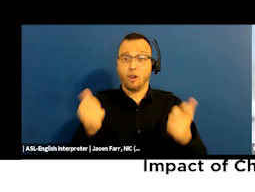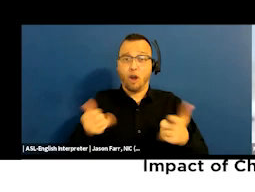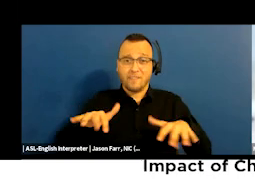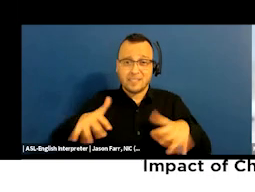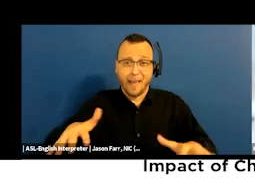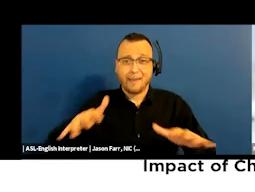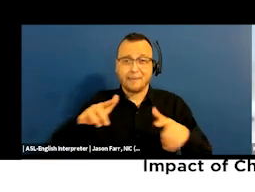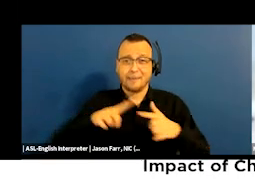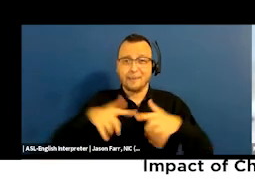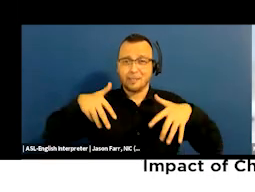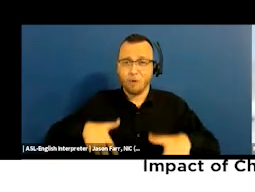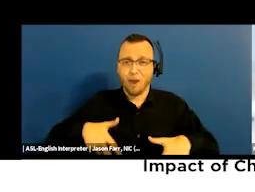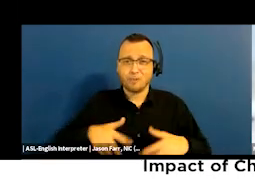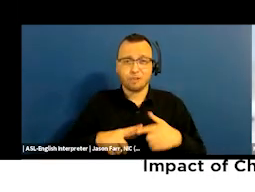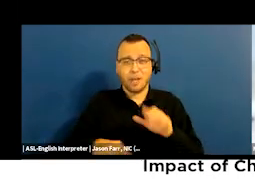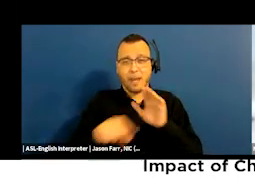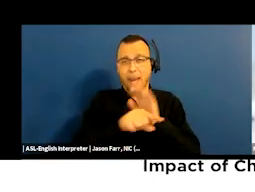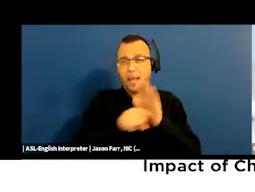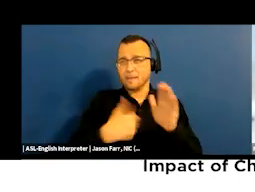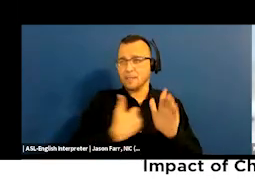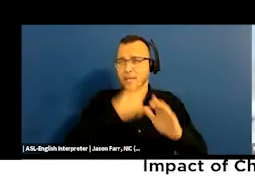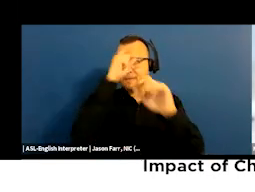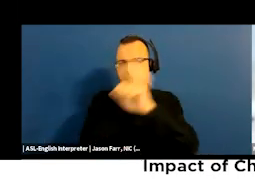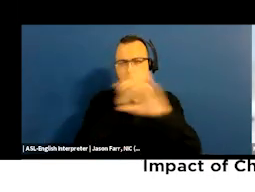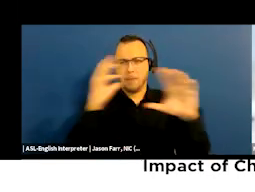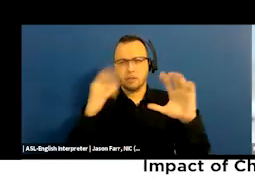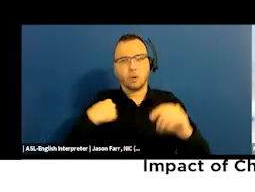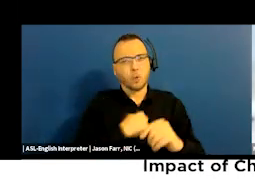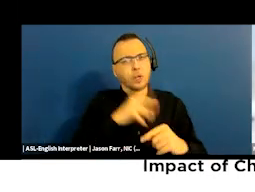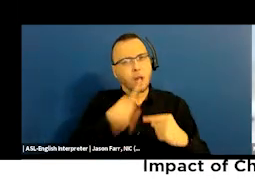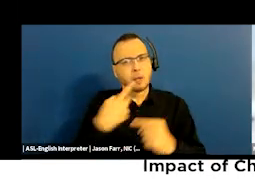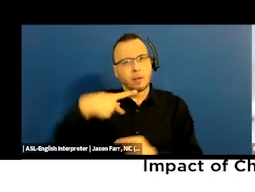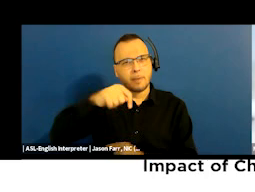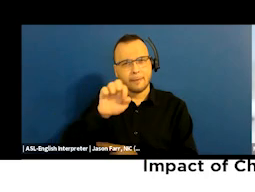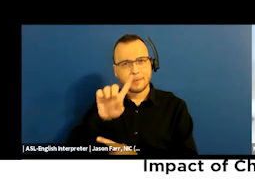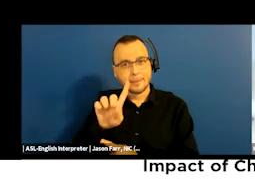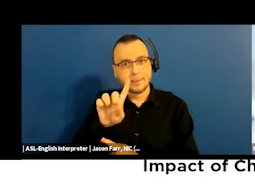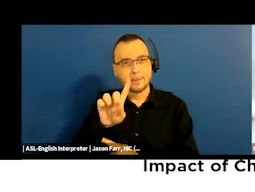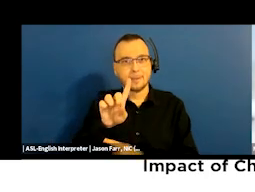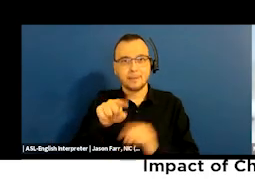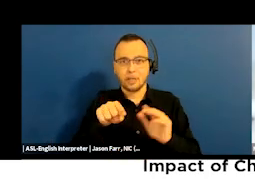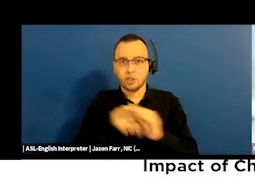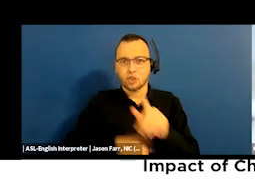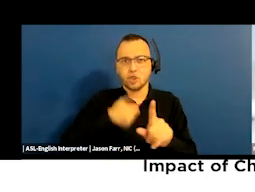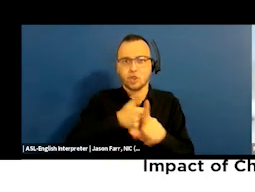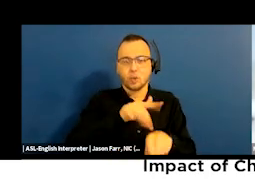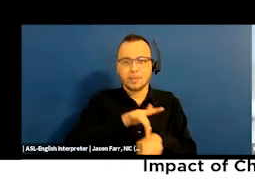poor understanding of social interactions, and an overall difficulty of forming relationships,